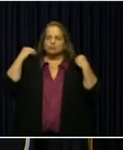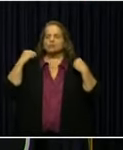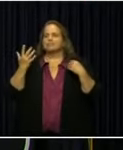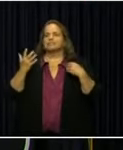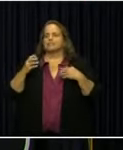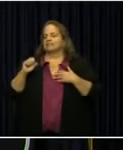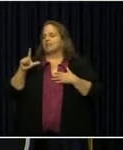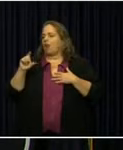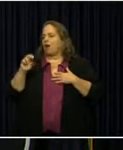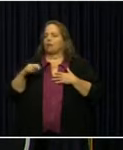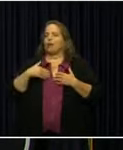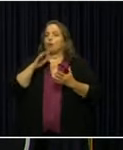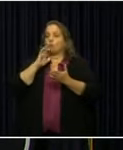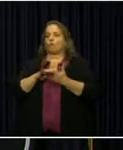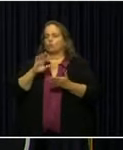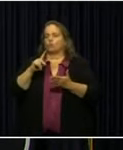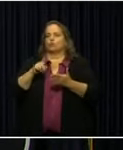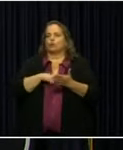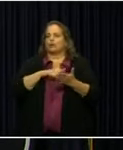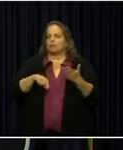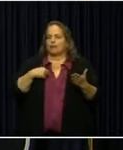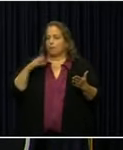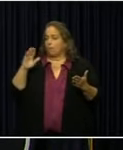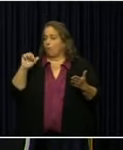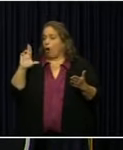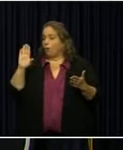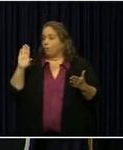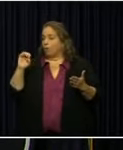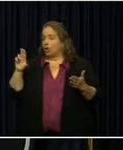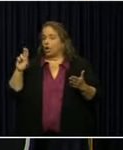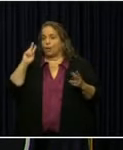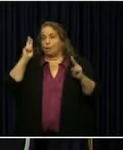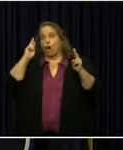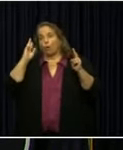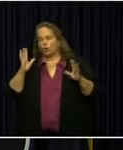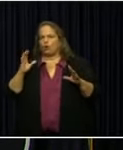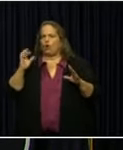BUT I THINK -- I THINK OUR